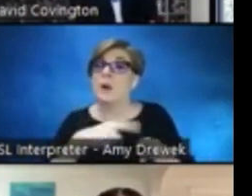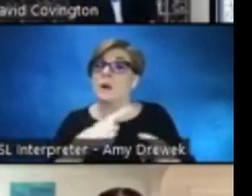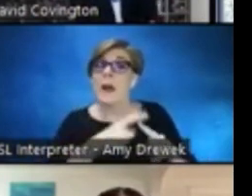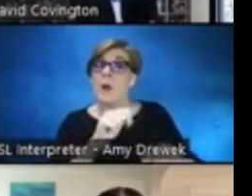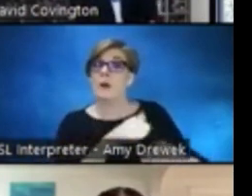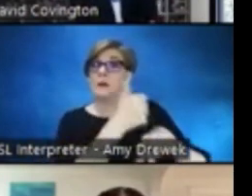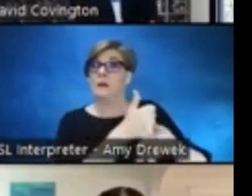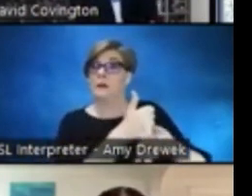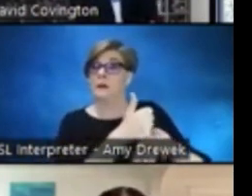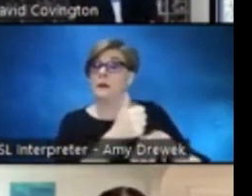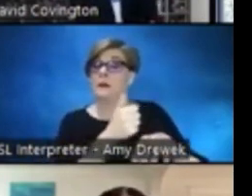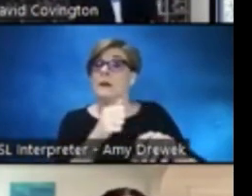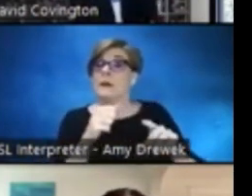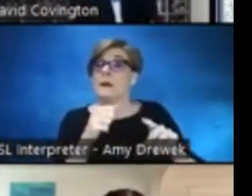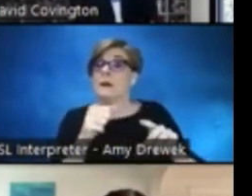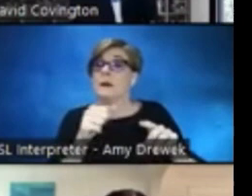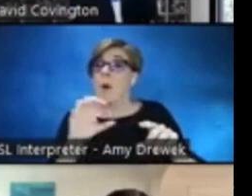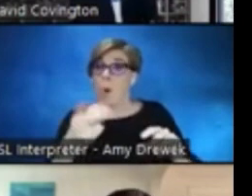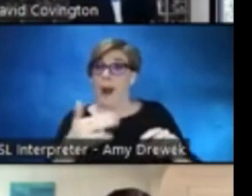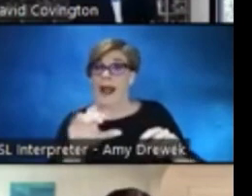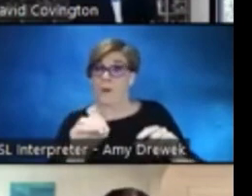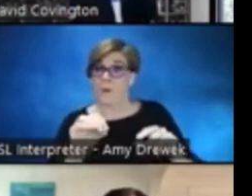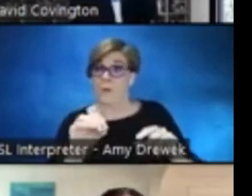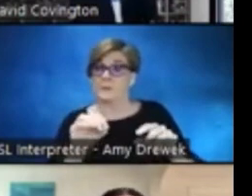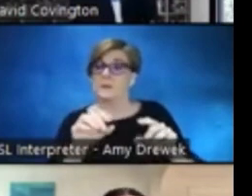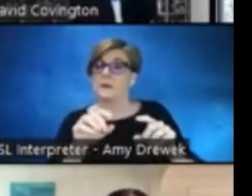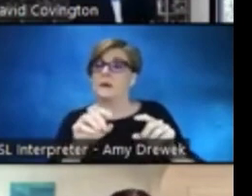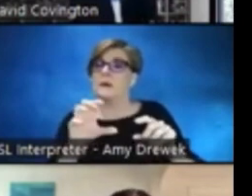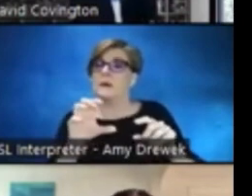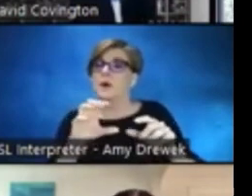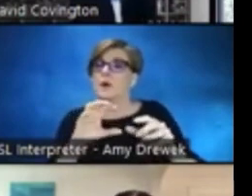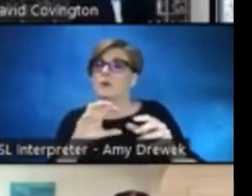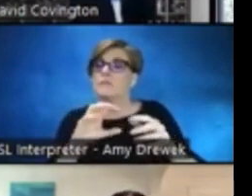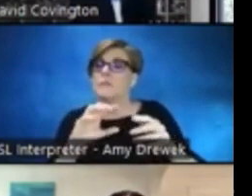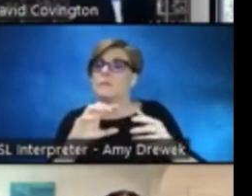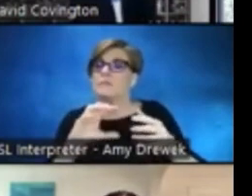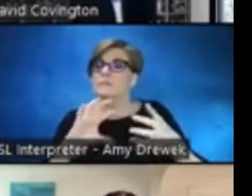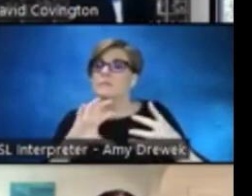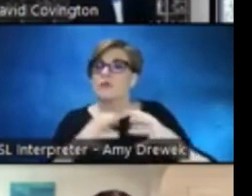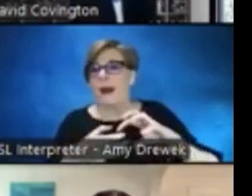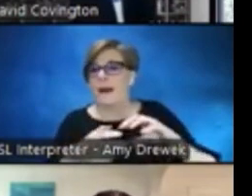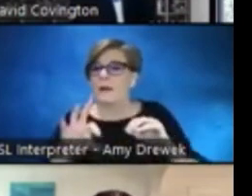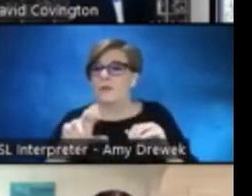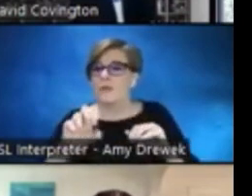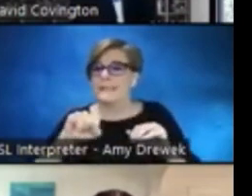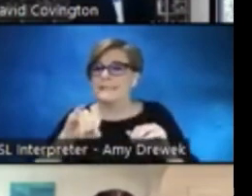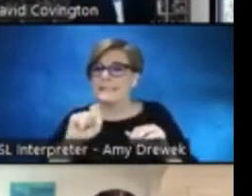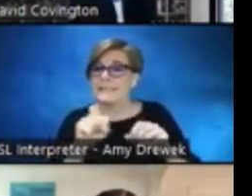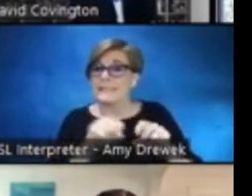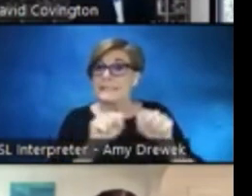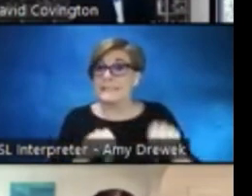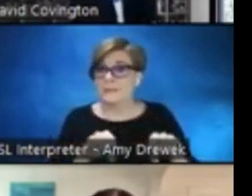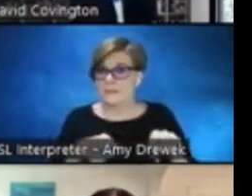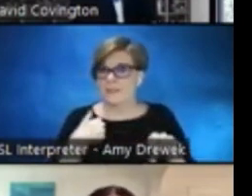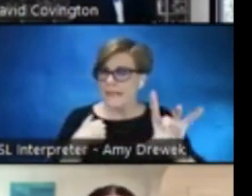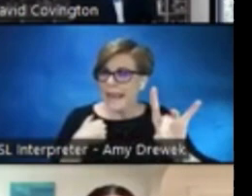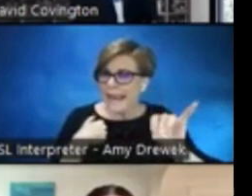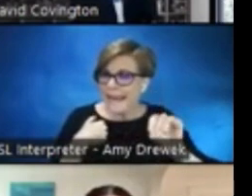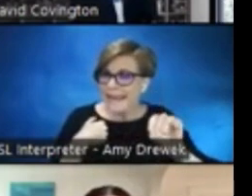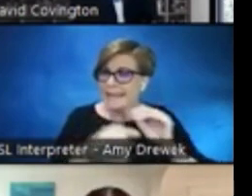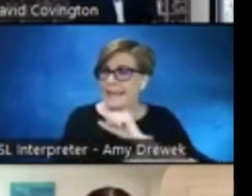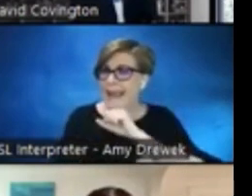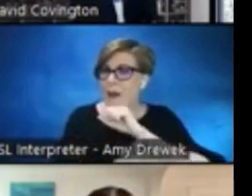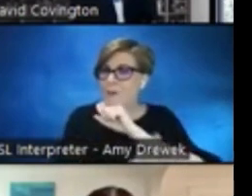THERE ARE 88 COUNTIES IN OHIO AND BOARDS THAT FUNDAMENTAL